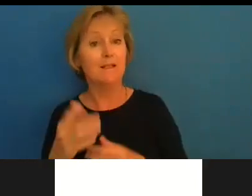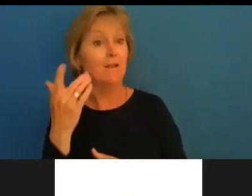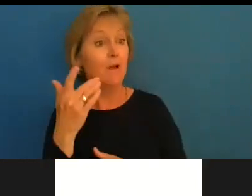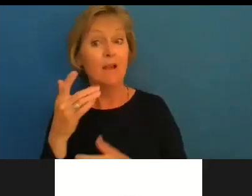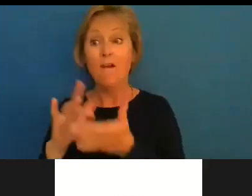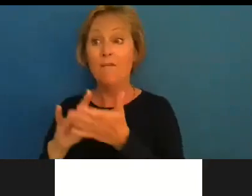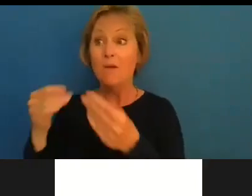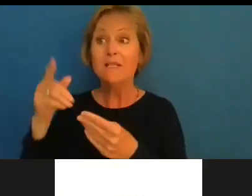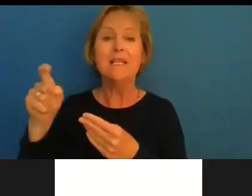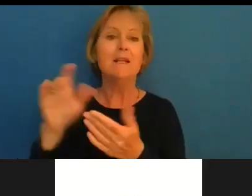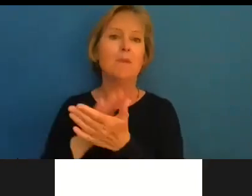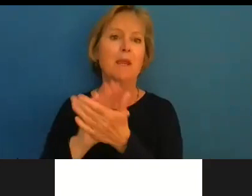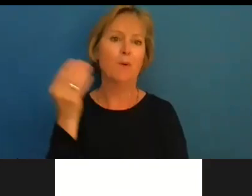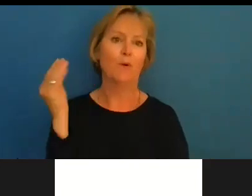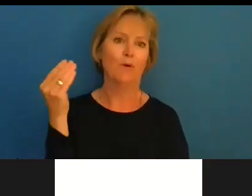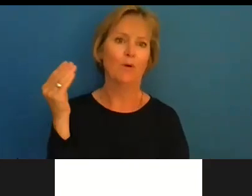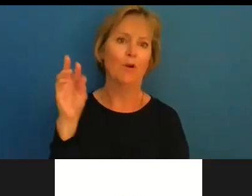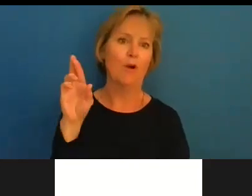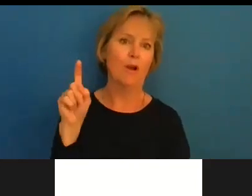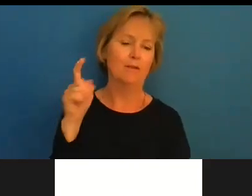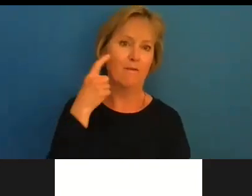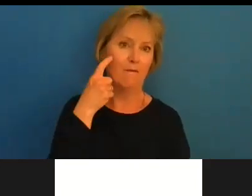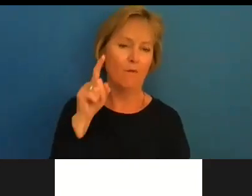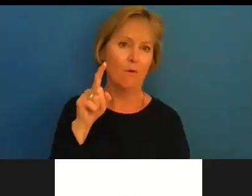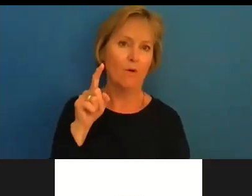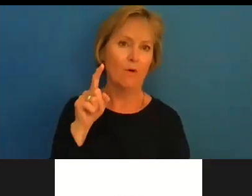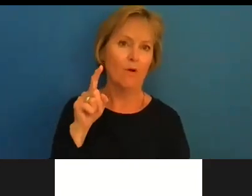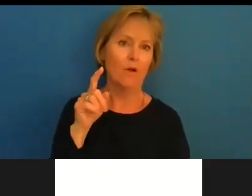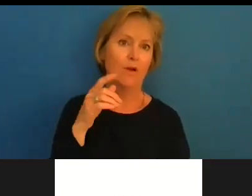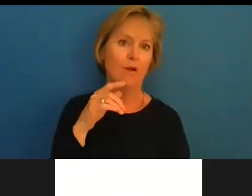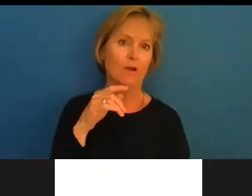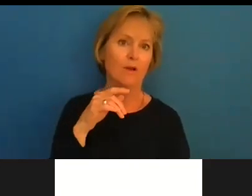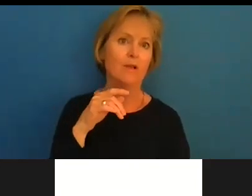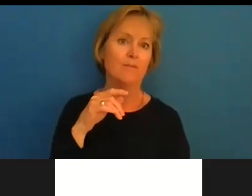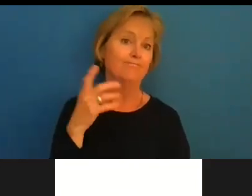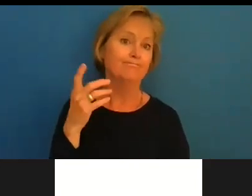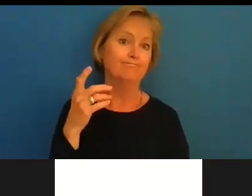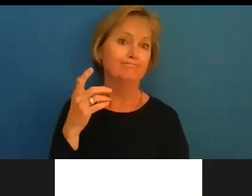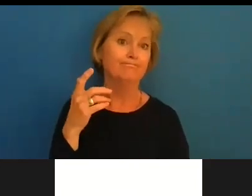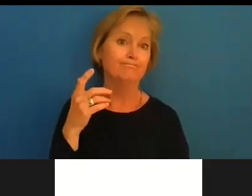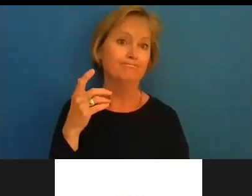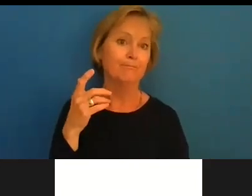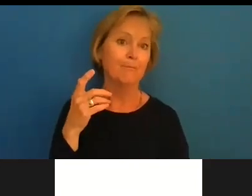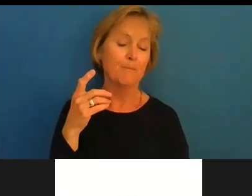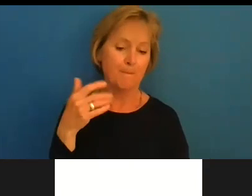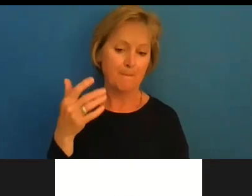need a paper prescription for -- need the paper prescription for, you know, to fill